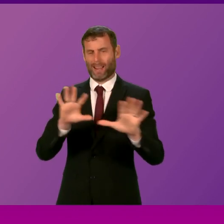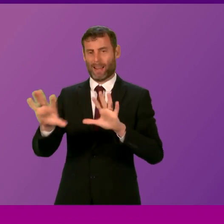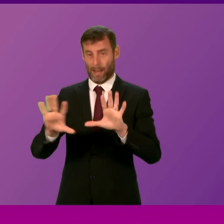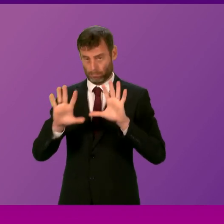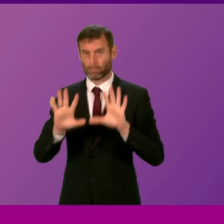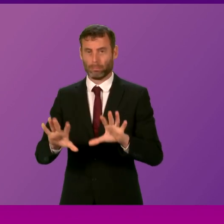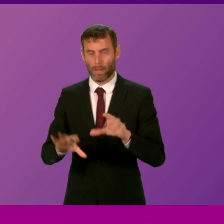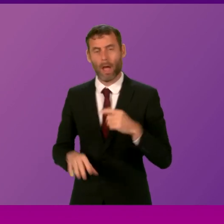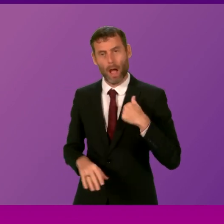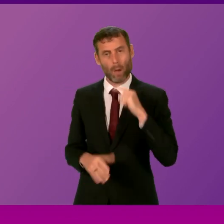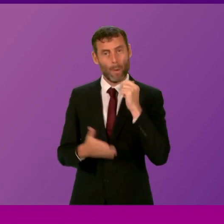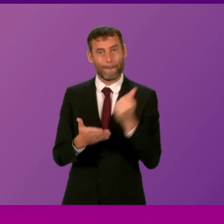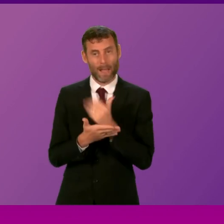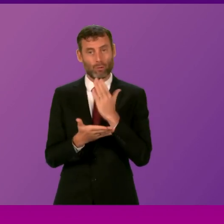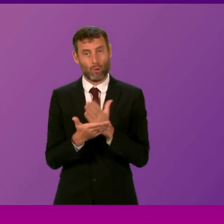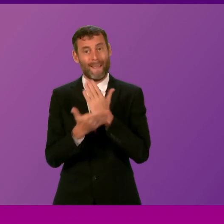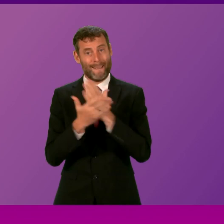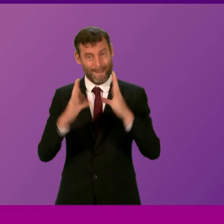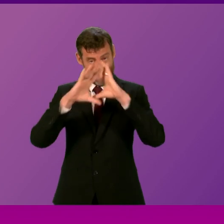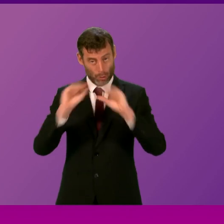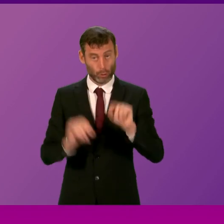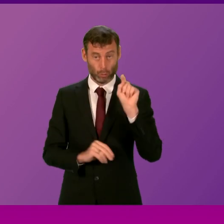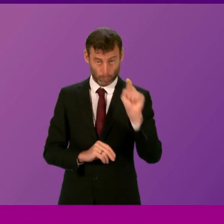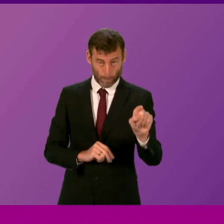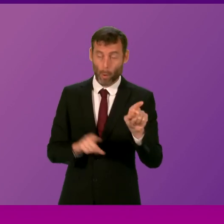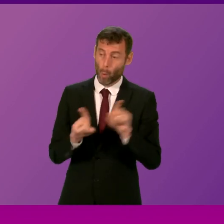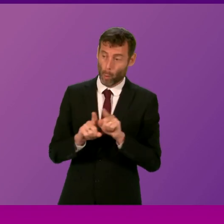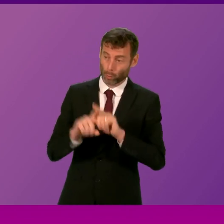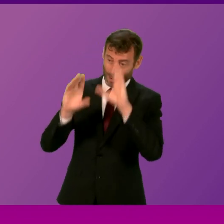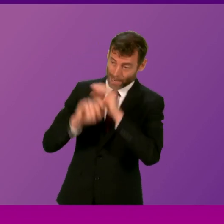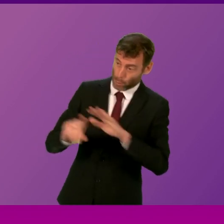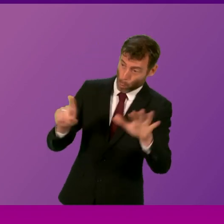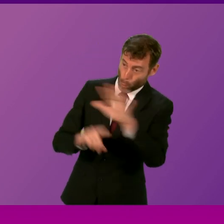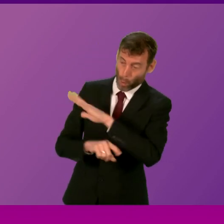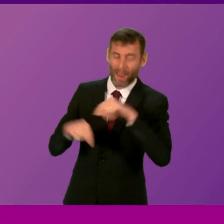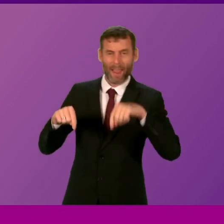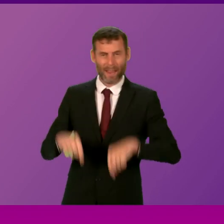made available not just to Murdo Fraser but to other members across the chamber.